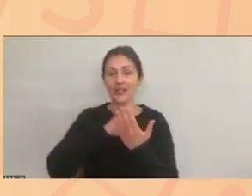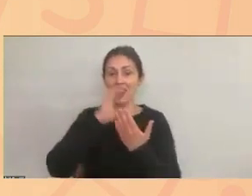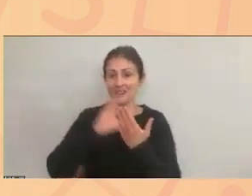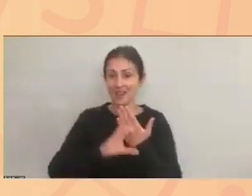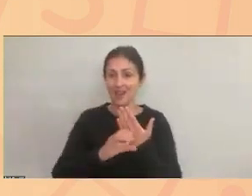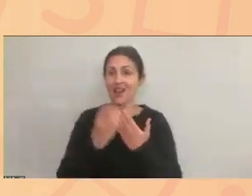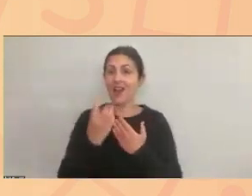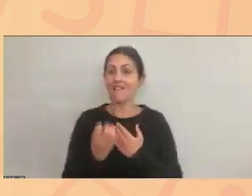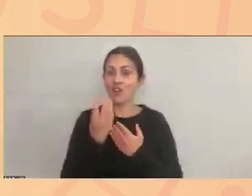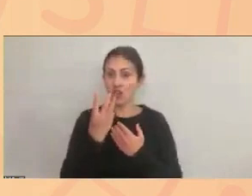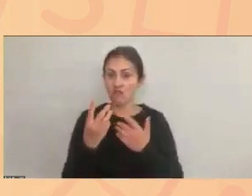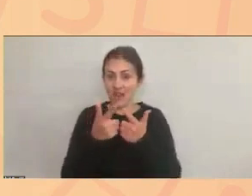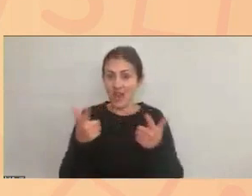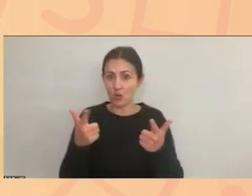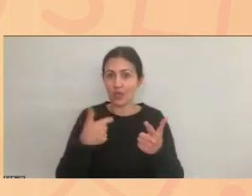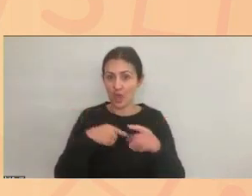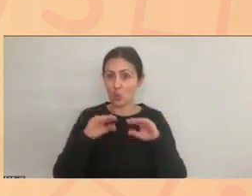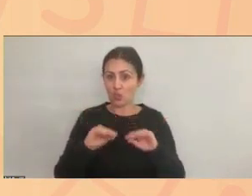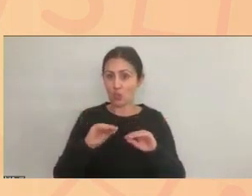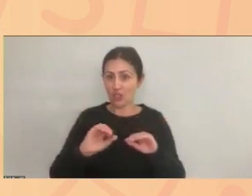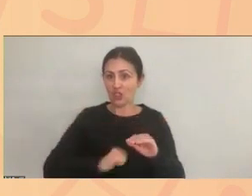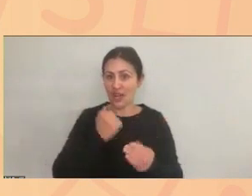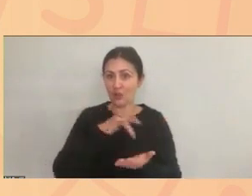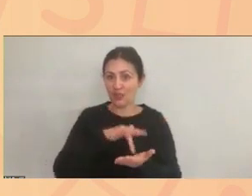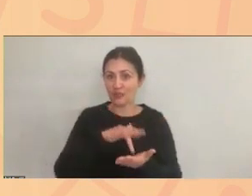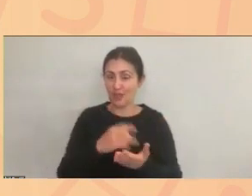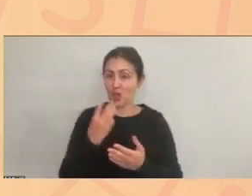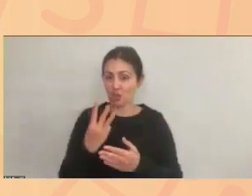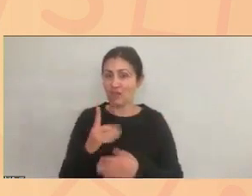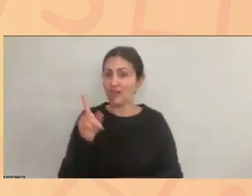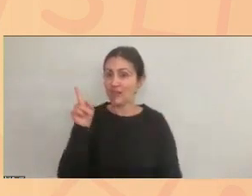and used in by Baya Gawi in particular. This is the Bunuba seasonal calendar.